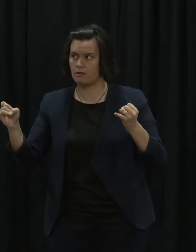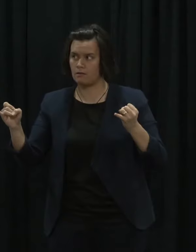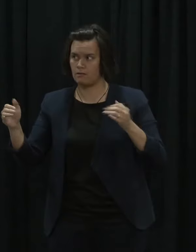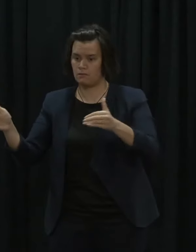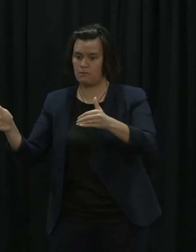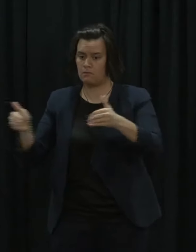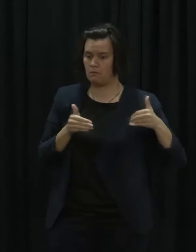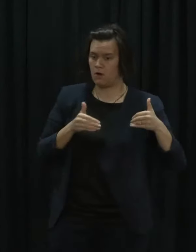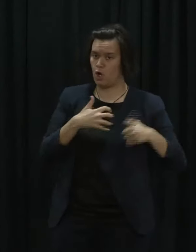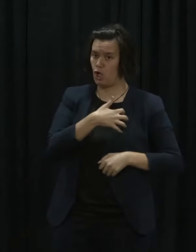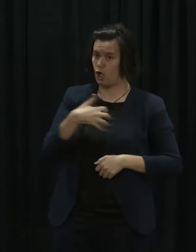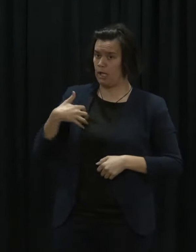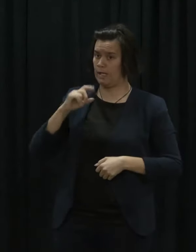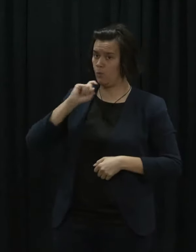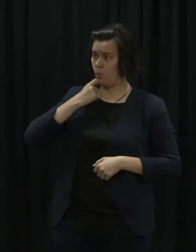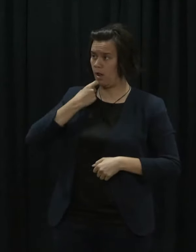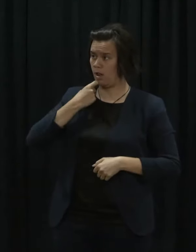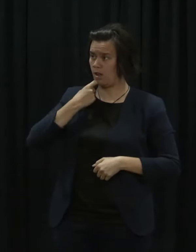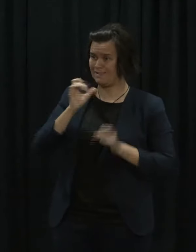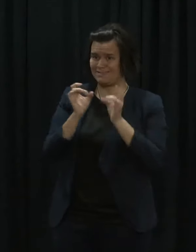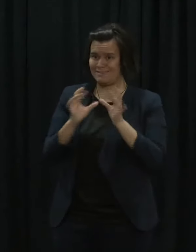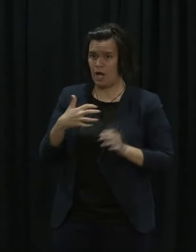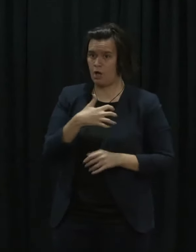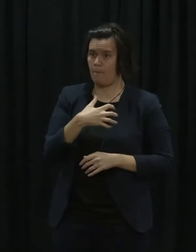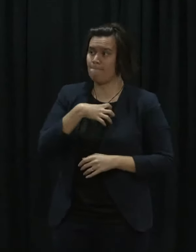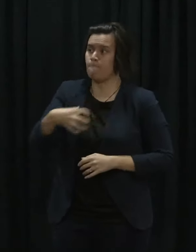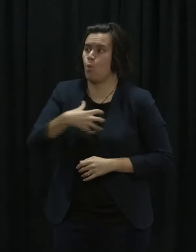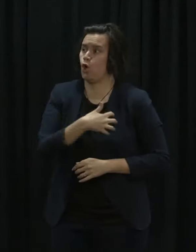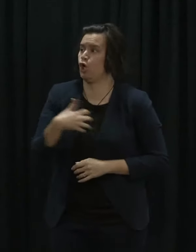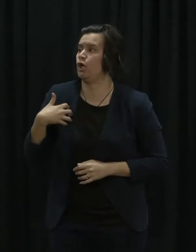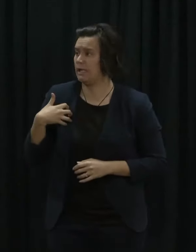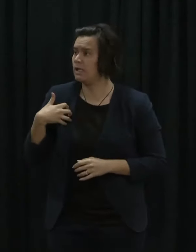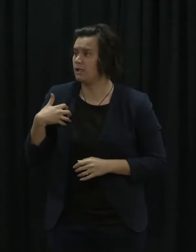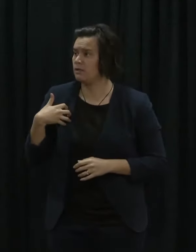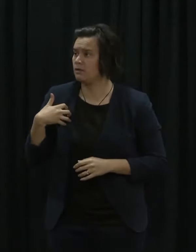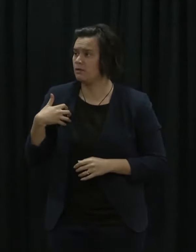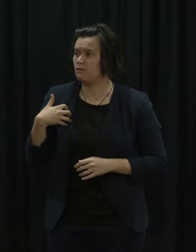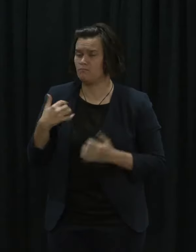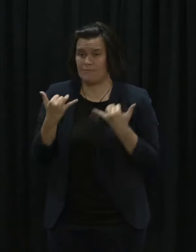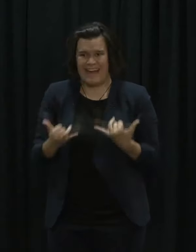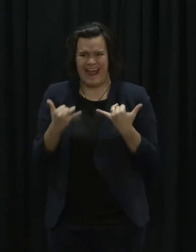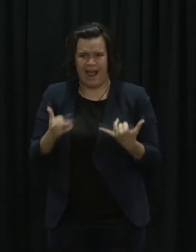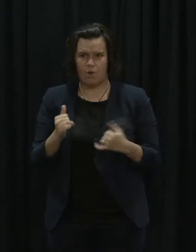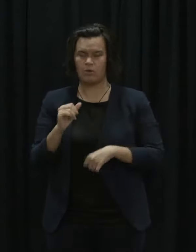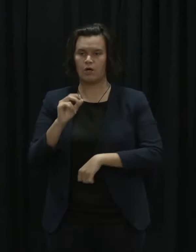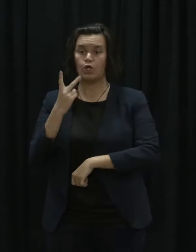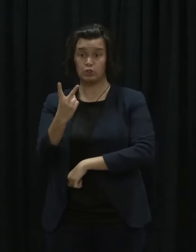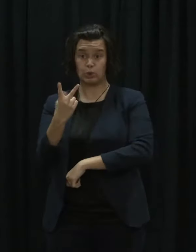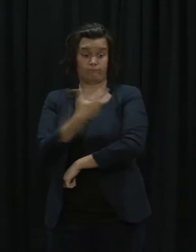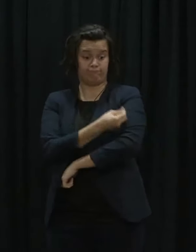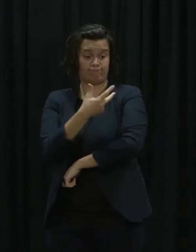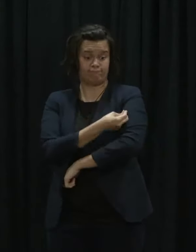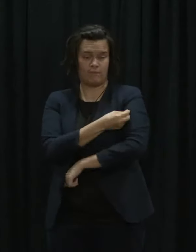slightly like a straighter, with moving with u.